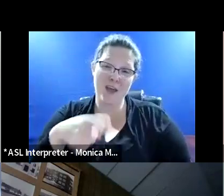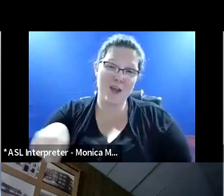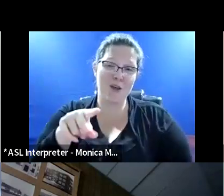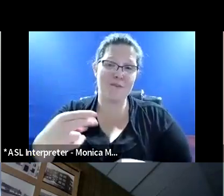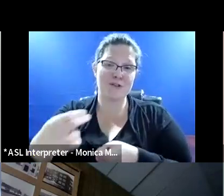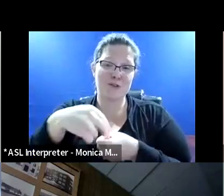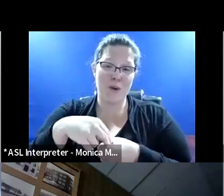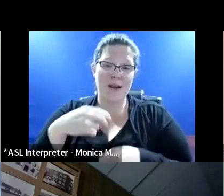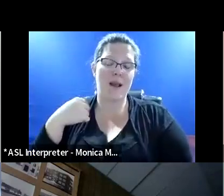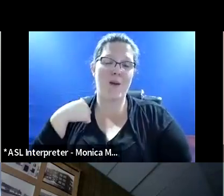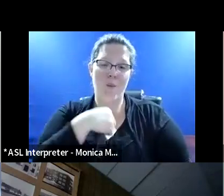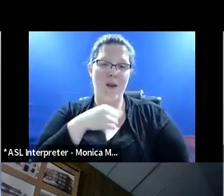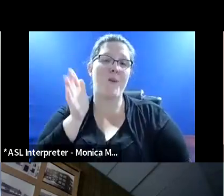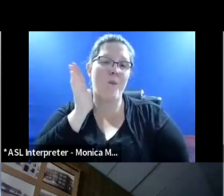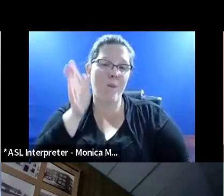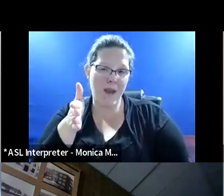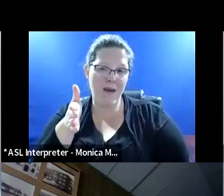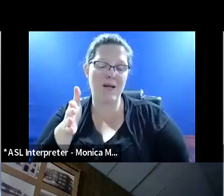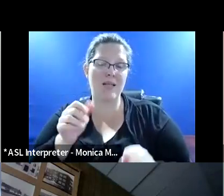AND WE WILL BE SENDING A FOLLOWUP E-MAIL WITH THE RECORDING, THE CHAT AND ALL OF THE GREAT RESOURCES YOU ALL HAVE DROPPED INTO HERE.